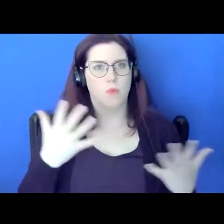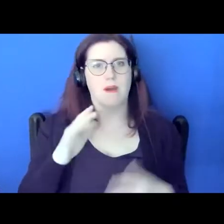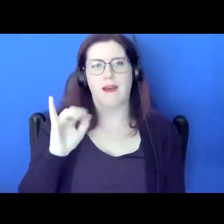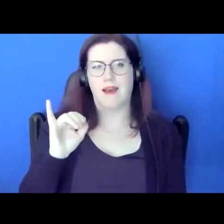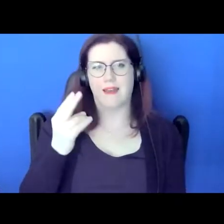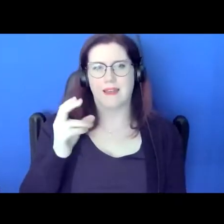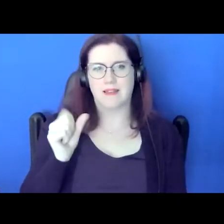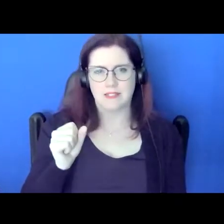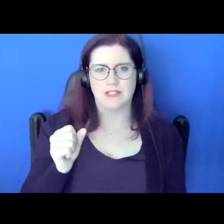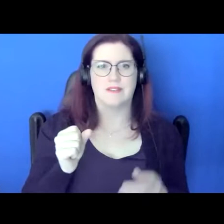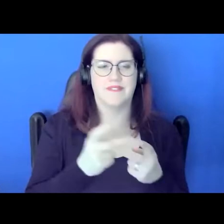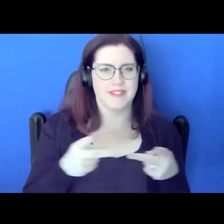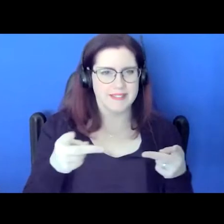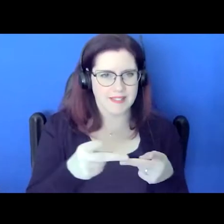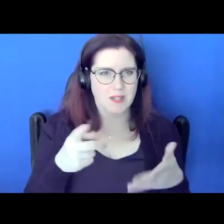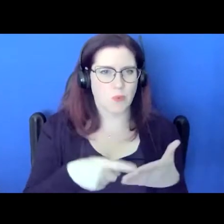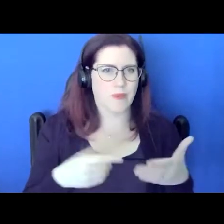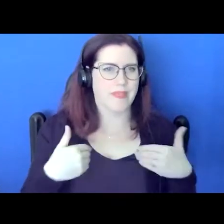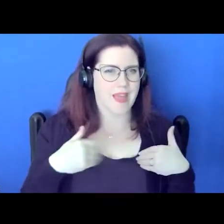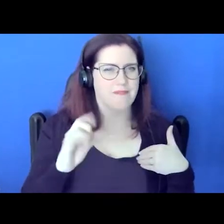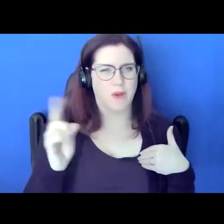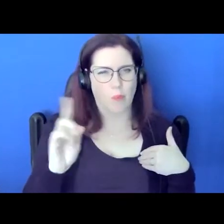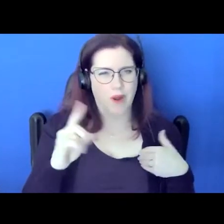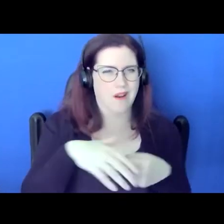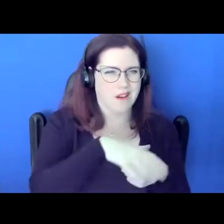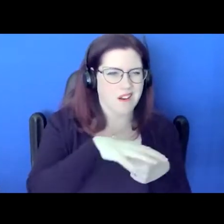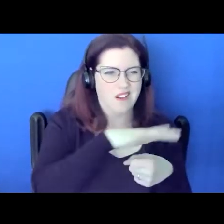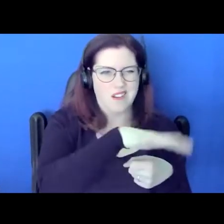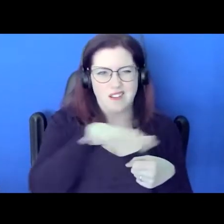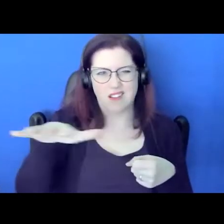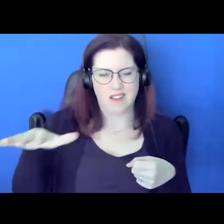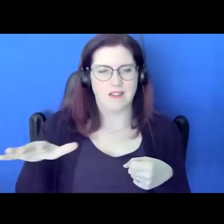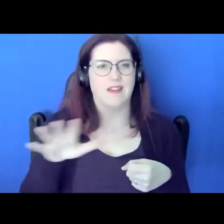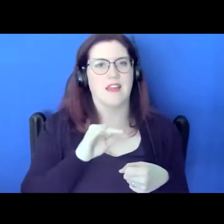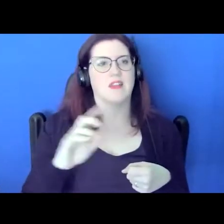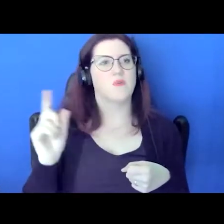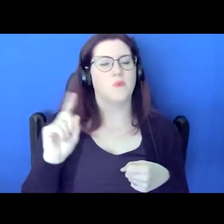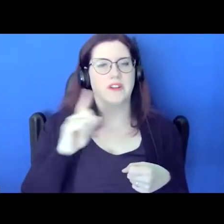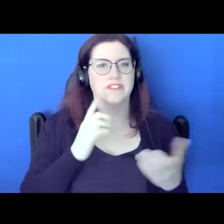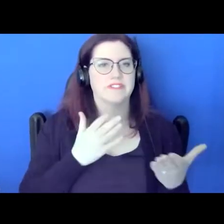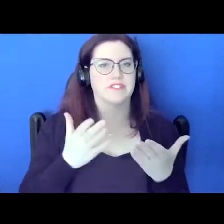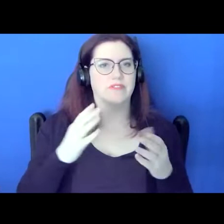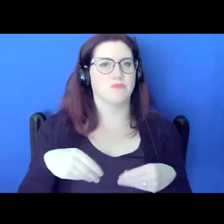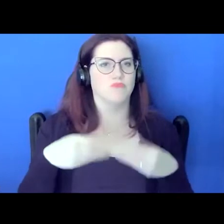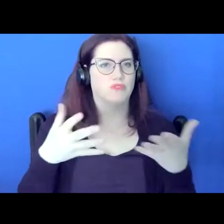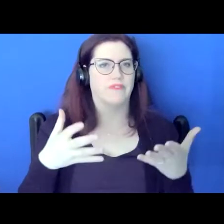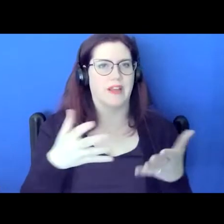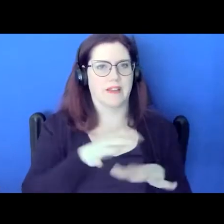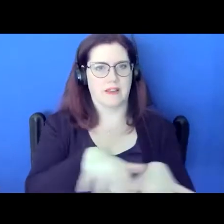there are and what regions they cover and how are services provided out to tribal communities.